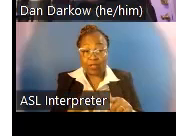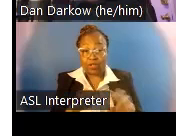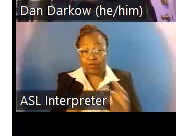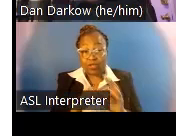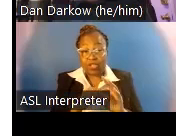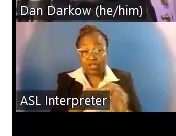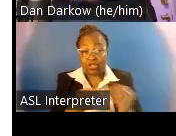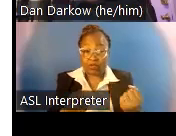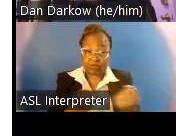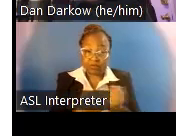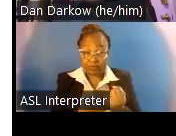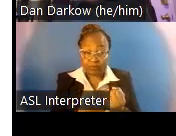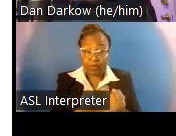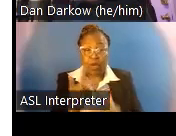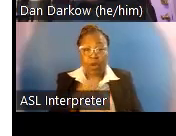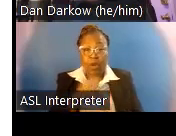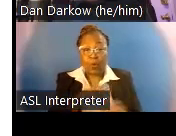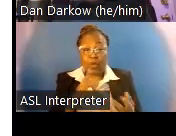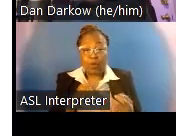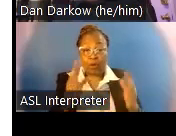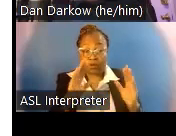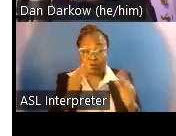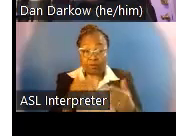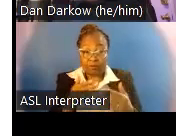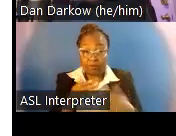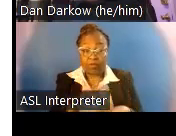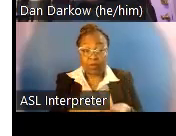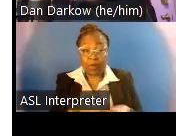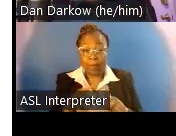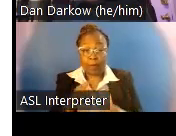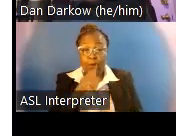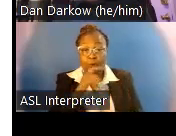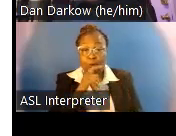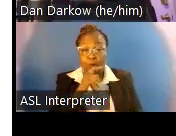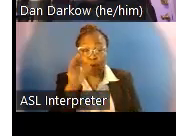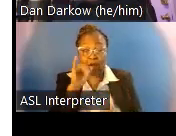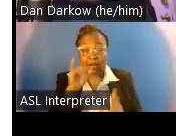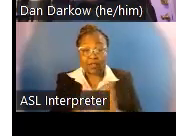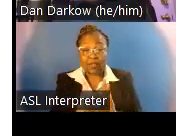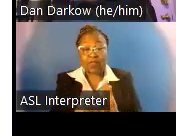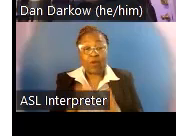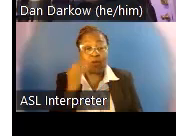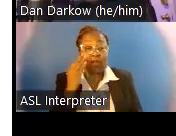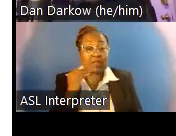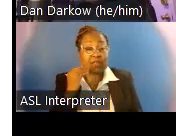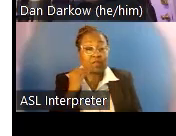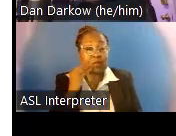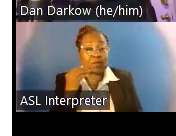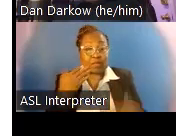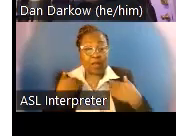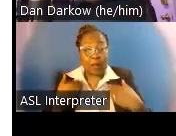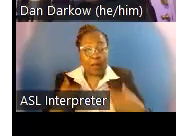we wish to center people who identify as having lived with experience of bodyminds that don't conform